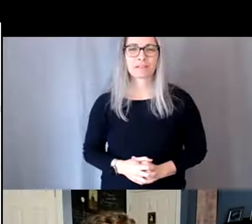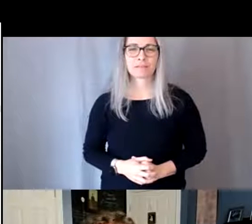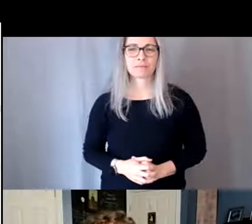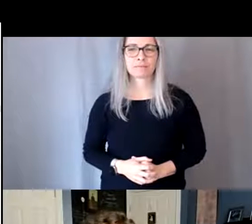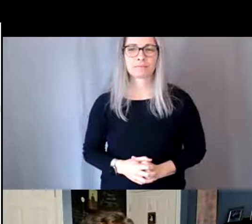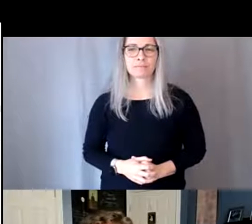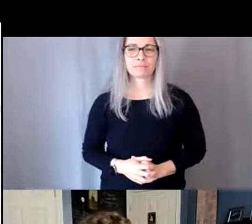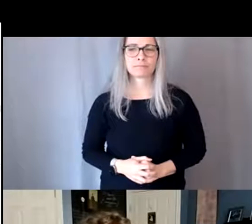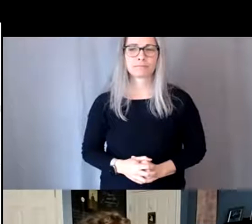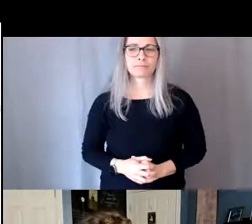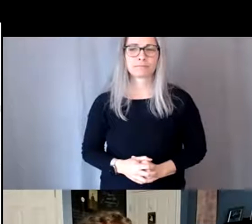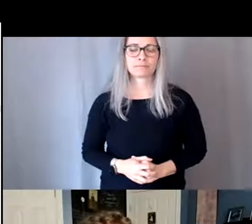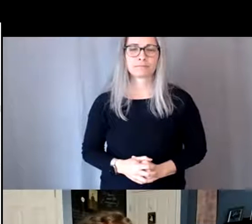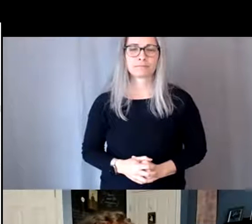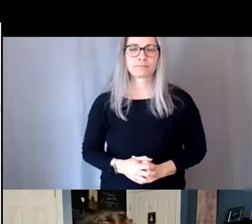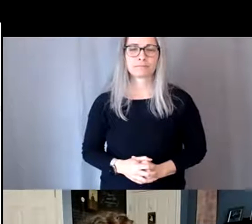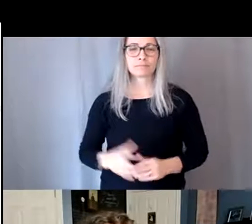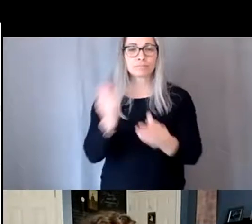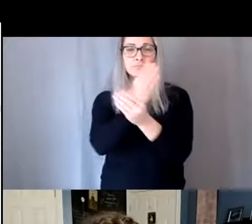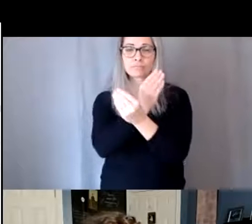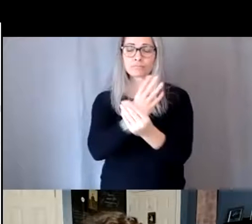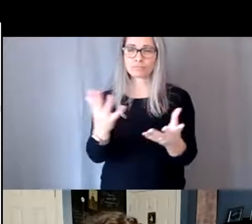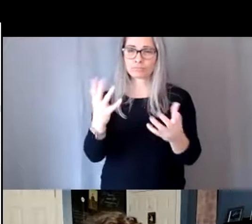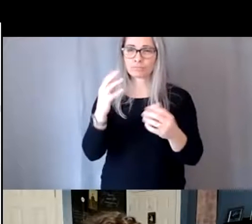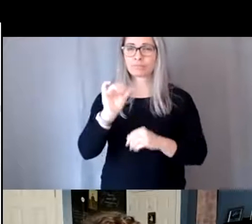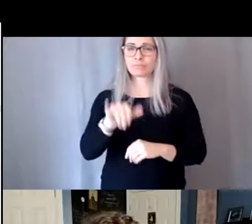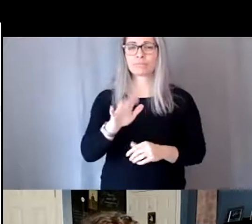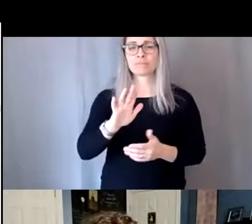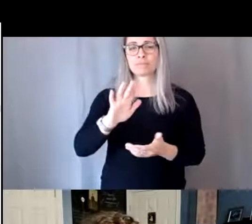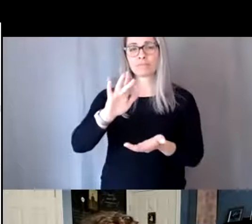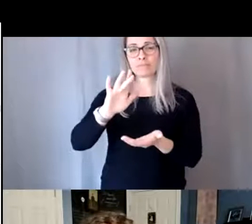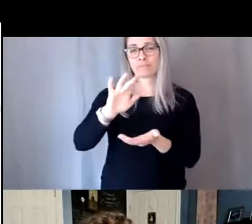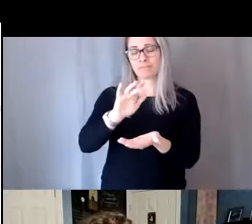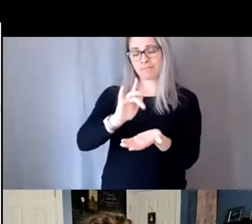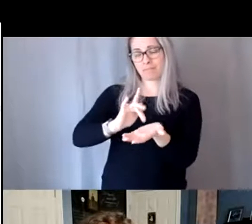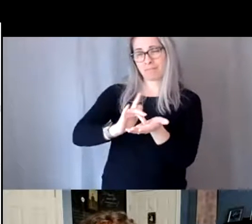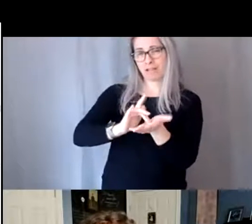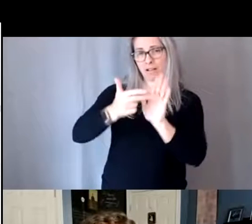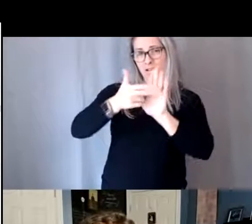an introduction to this idea of medicalization which I suspect will be a familiar concept for many but